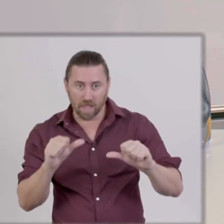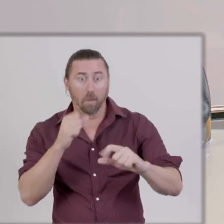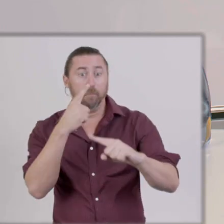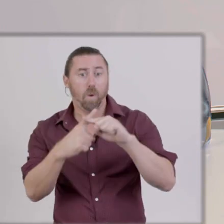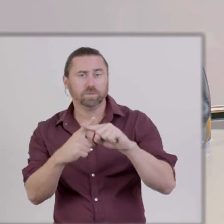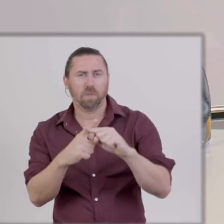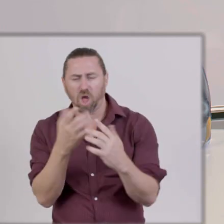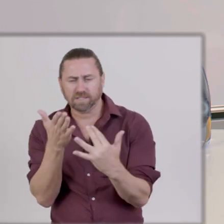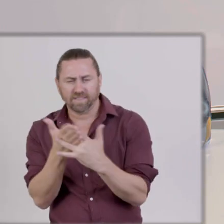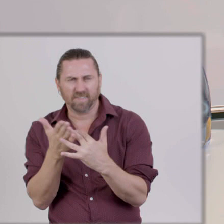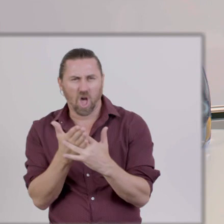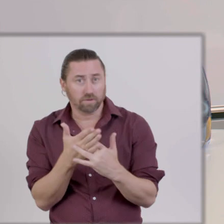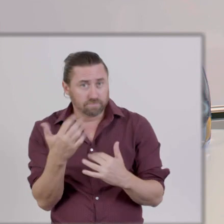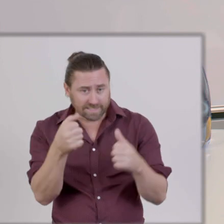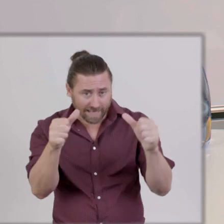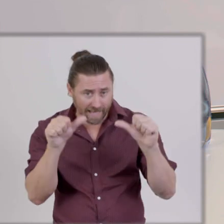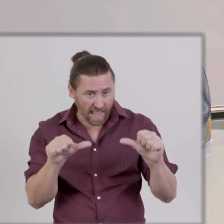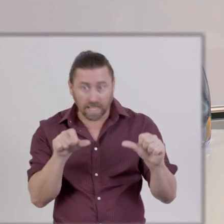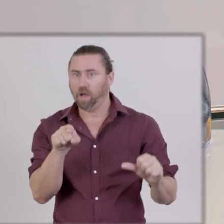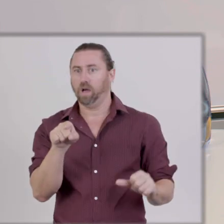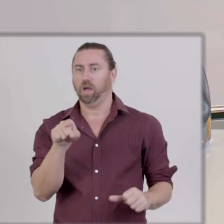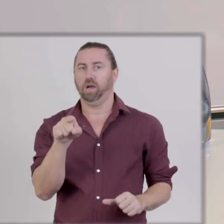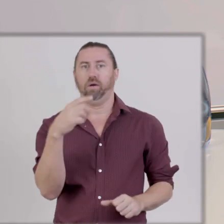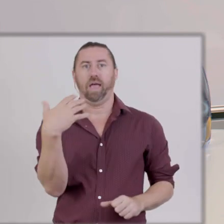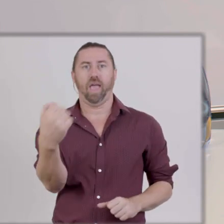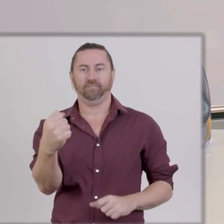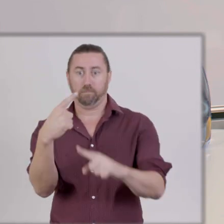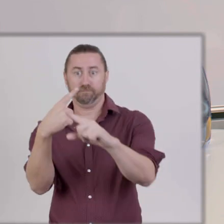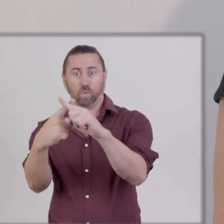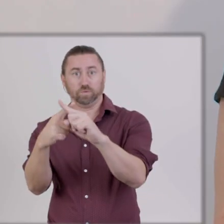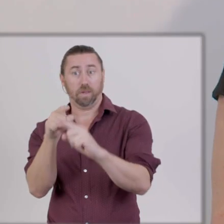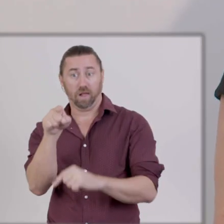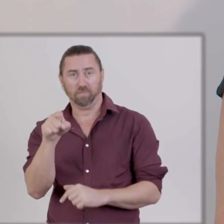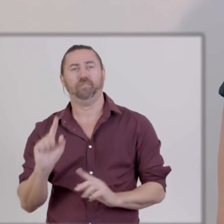We do have multiplication or division. This expression only has a multiplication,